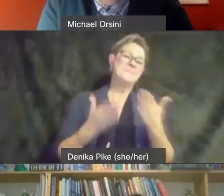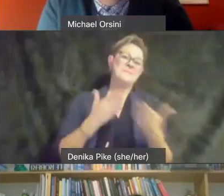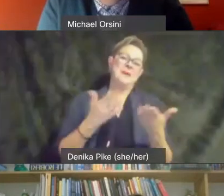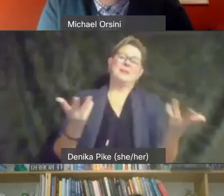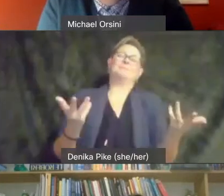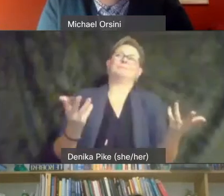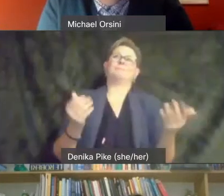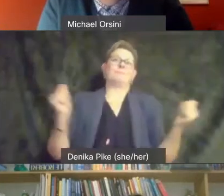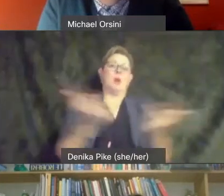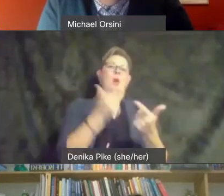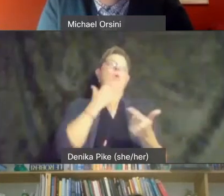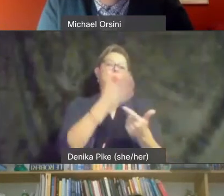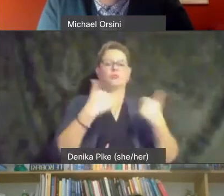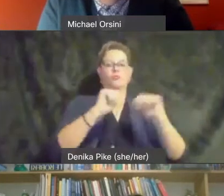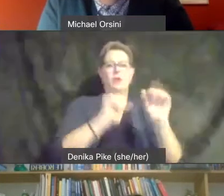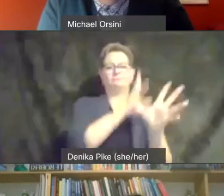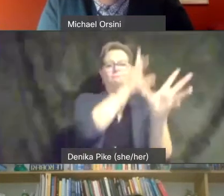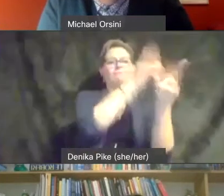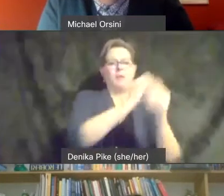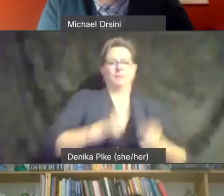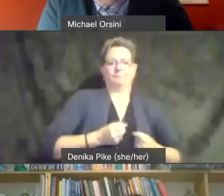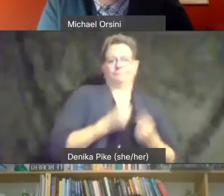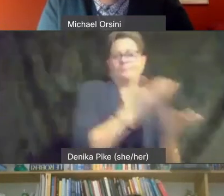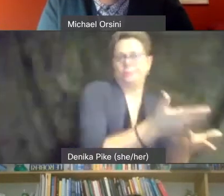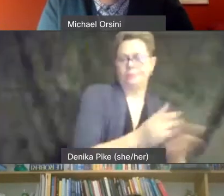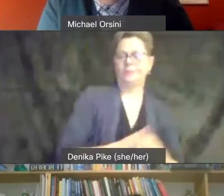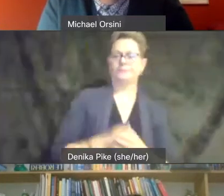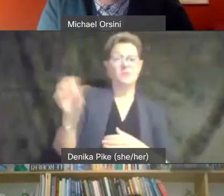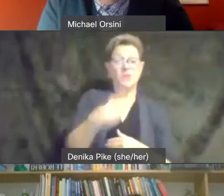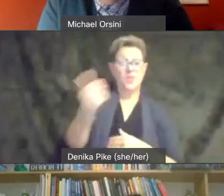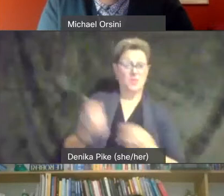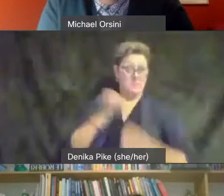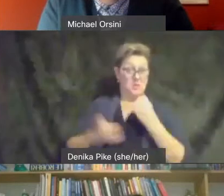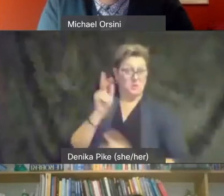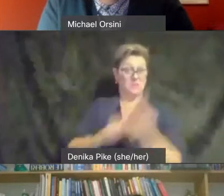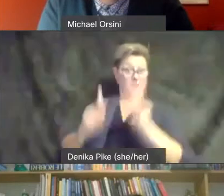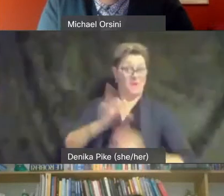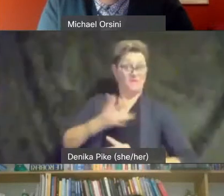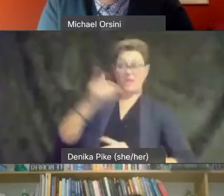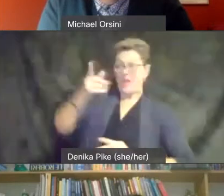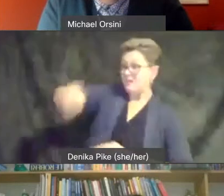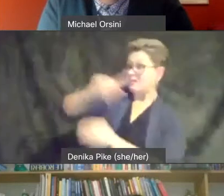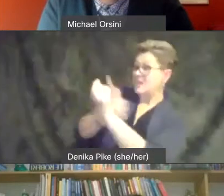Um, but I think it is, it's really there's also a lot of other motions too, that are happening where people are really. Reevaluating a lot of their relationships there,